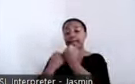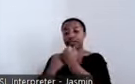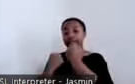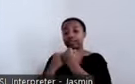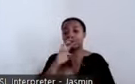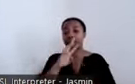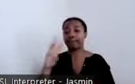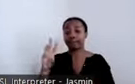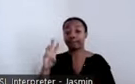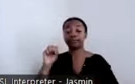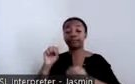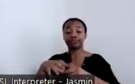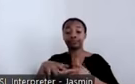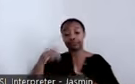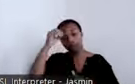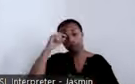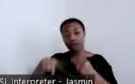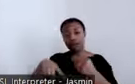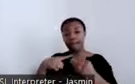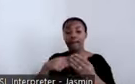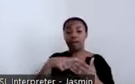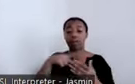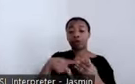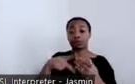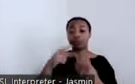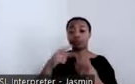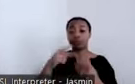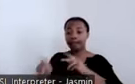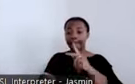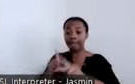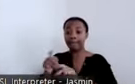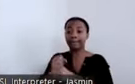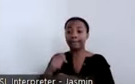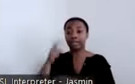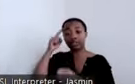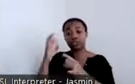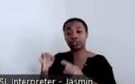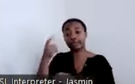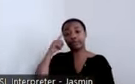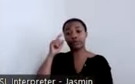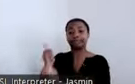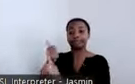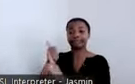advocate to make these choices and ask for support and services they may need to